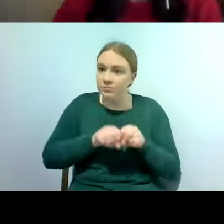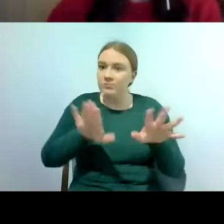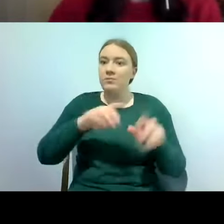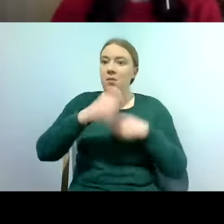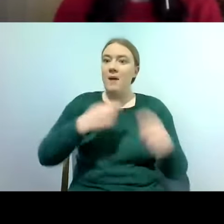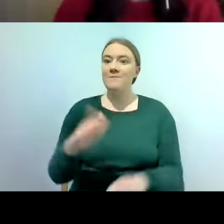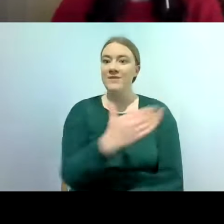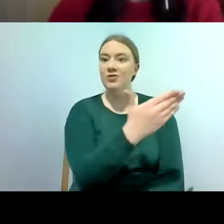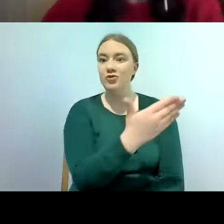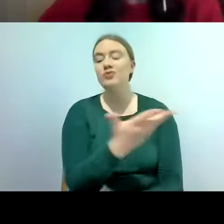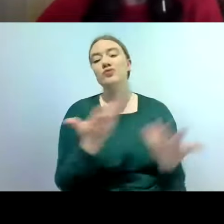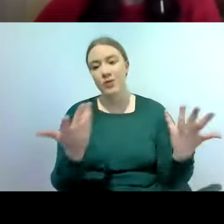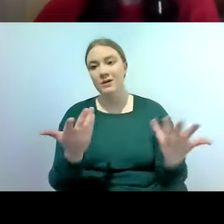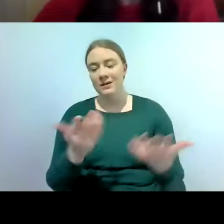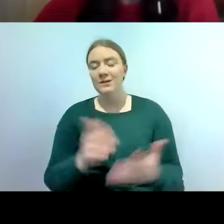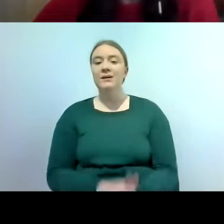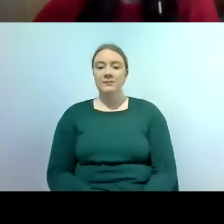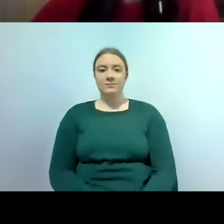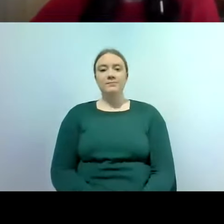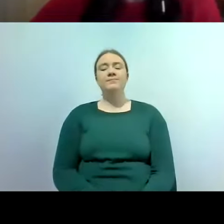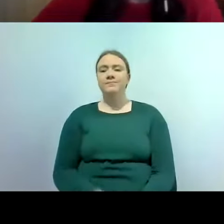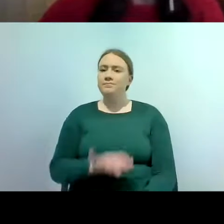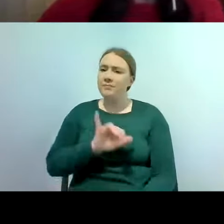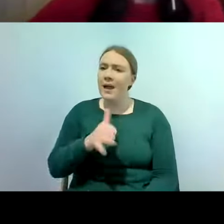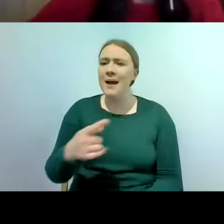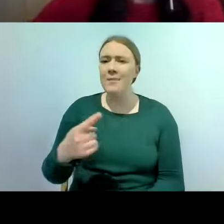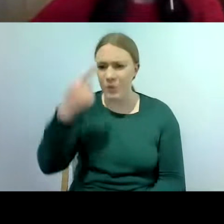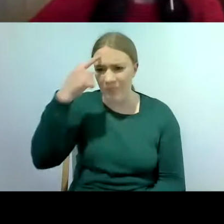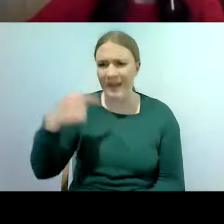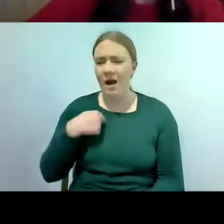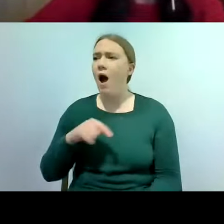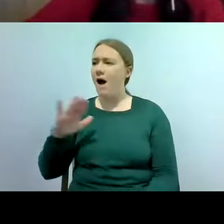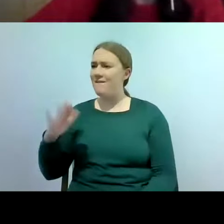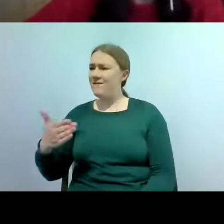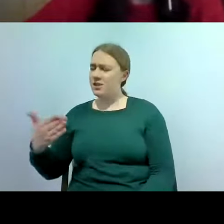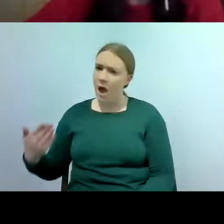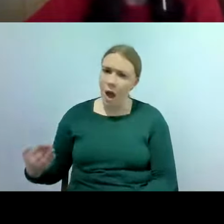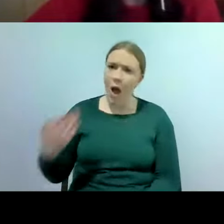and you would think what goes up must come back down again but actually only two of the three